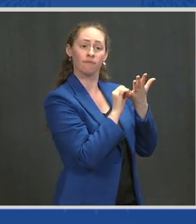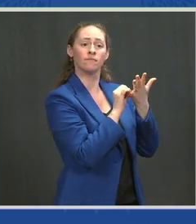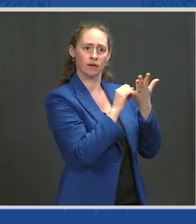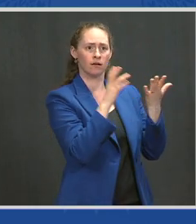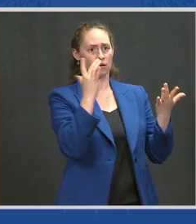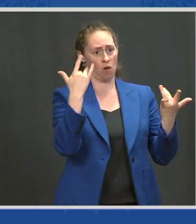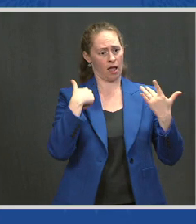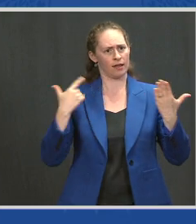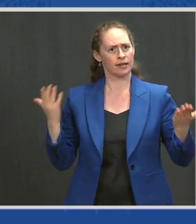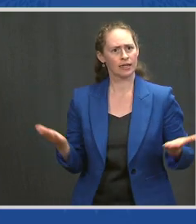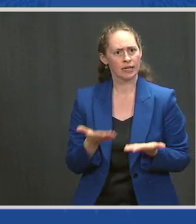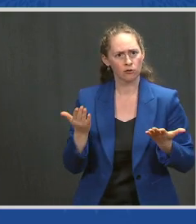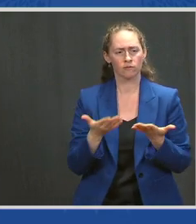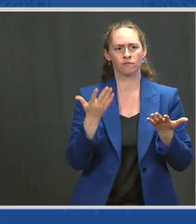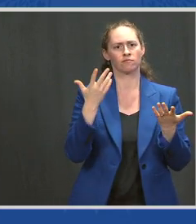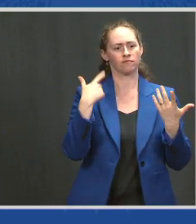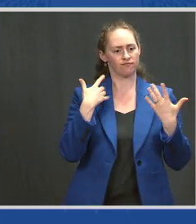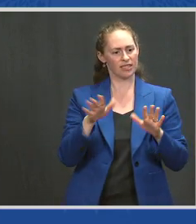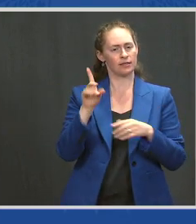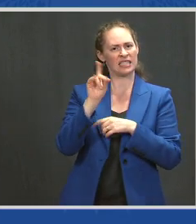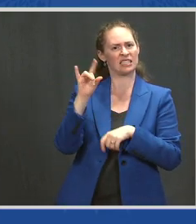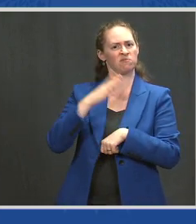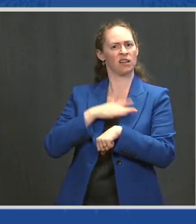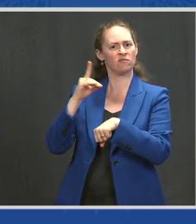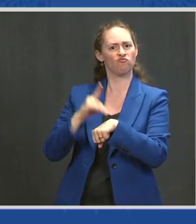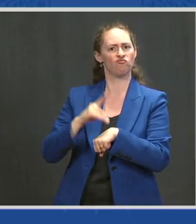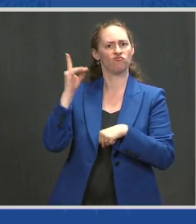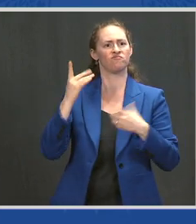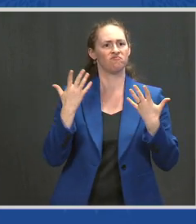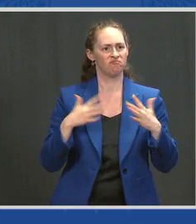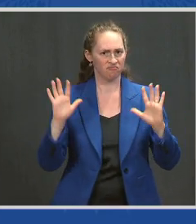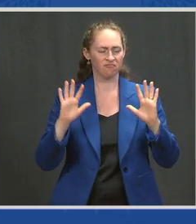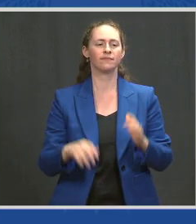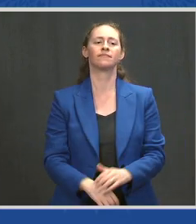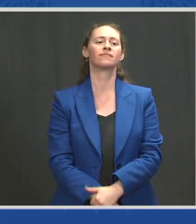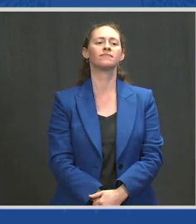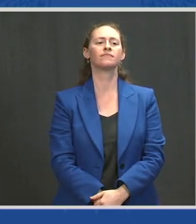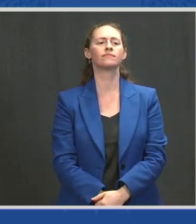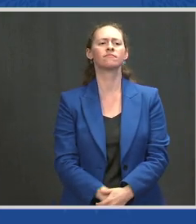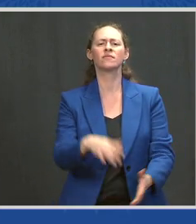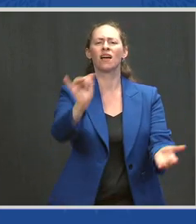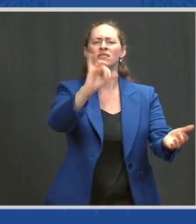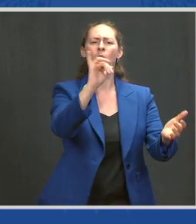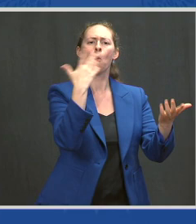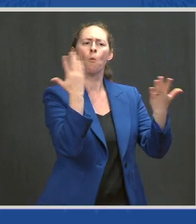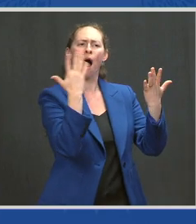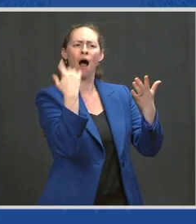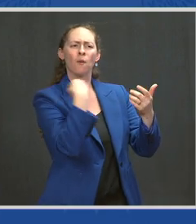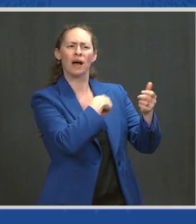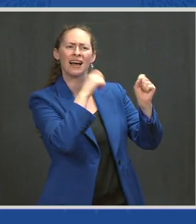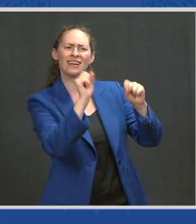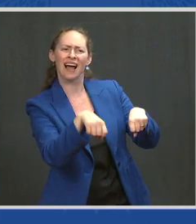Number one, identify areas of practical work our two countries can do to advance our mutual interests